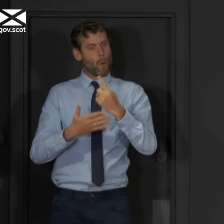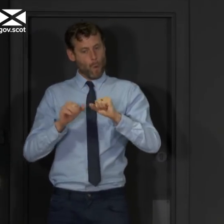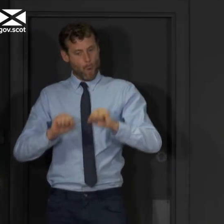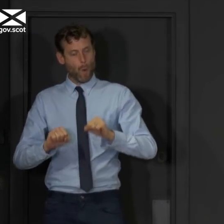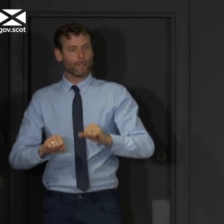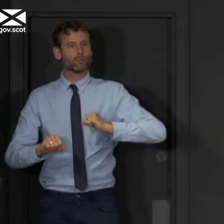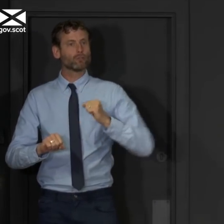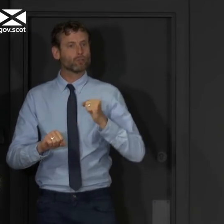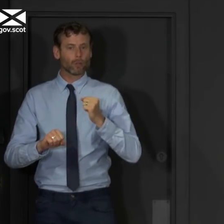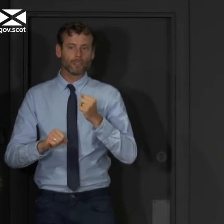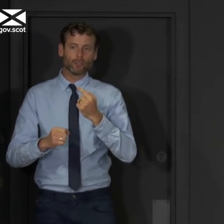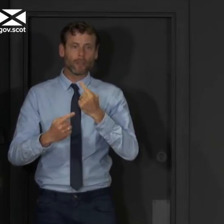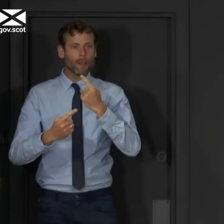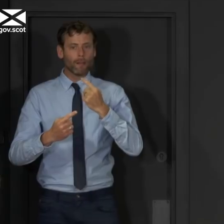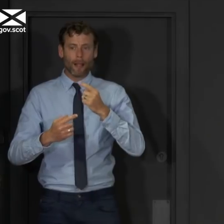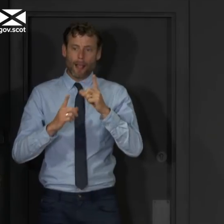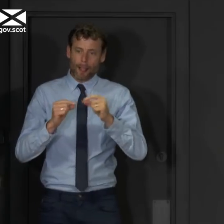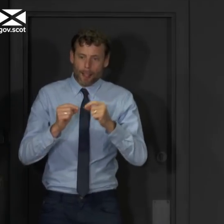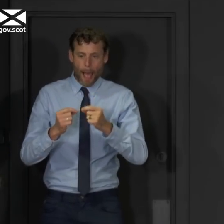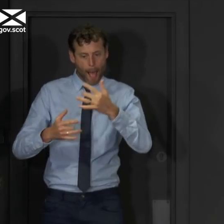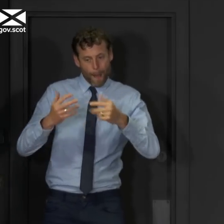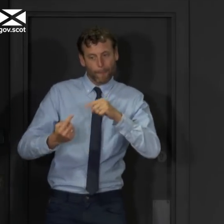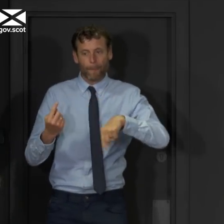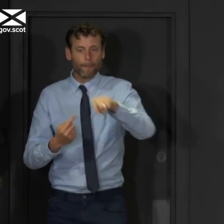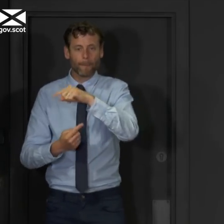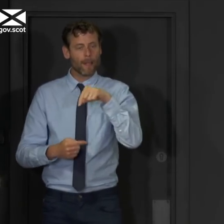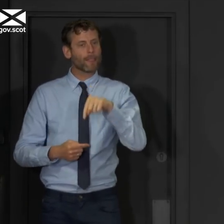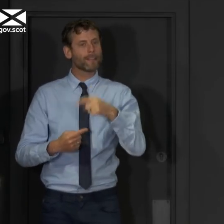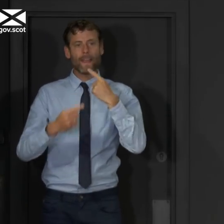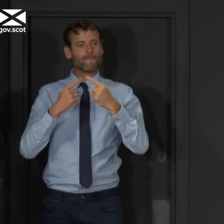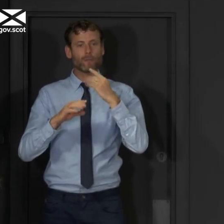and mobile units - although we will be able to include that information very soon.